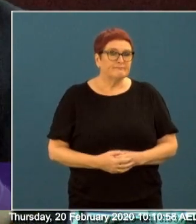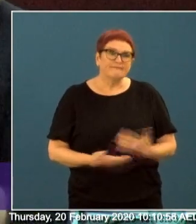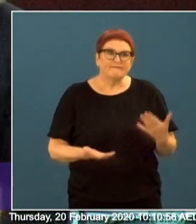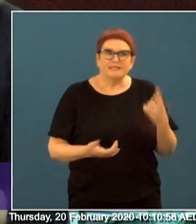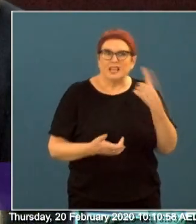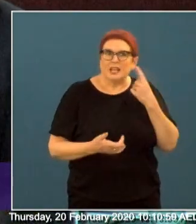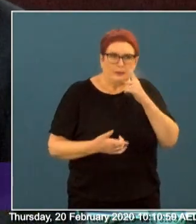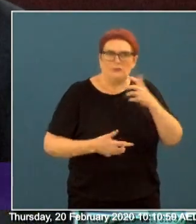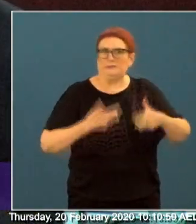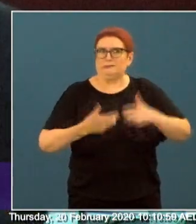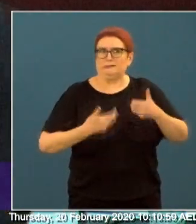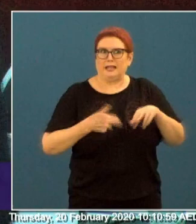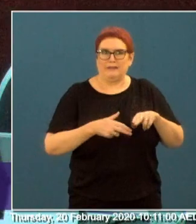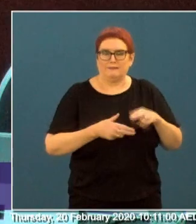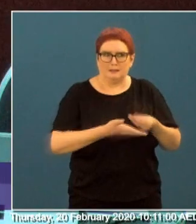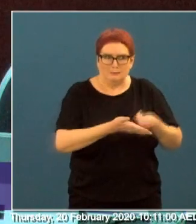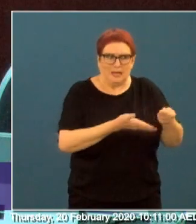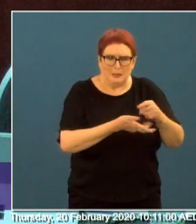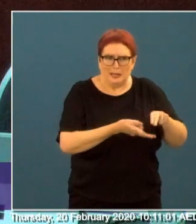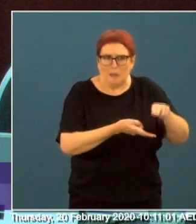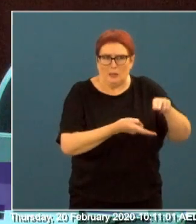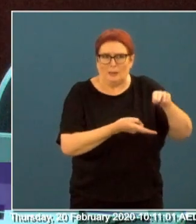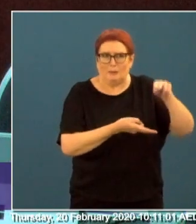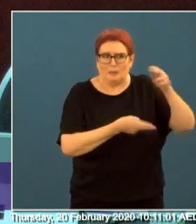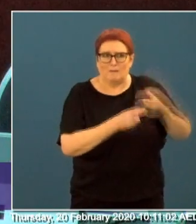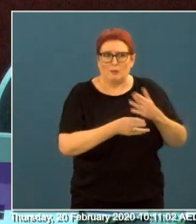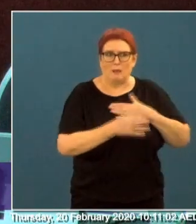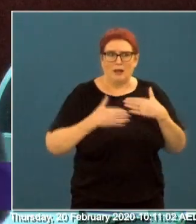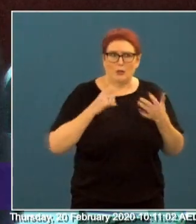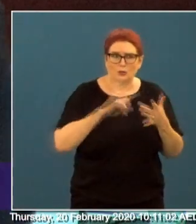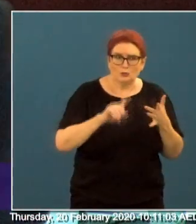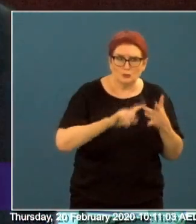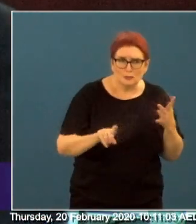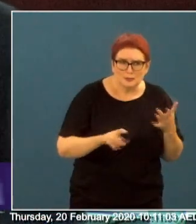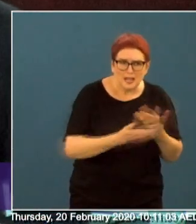What are your observations about what impact that's having on the public health system?